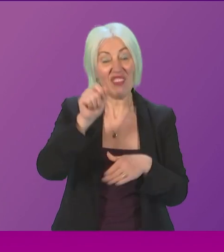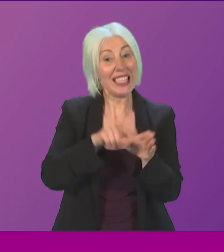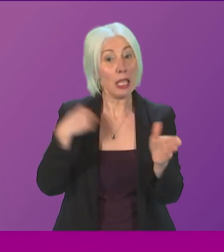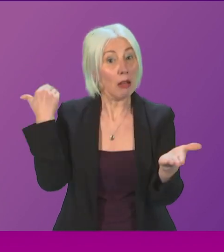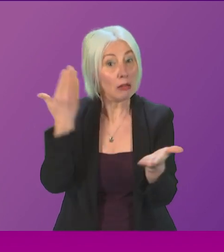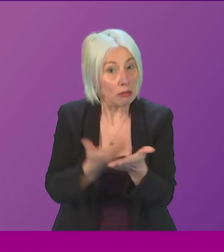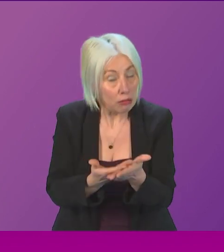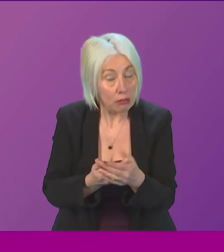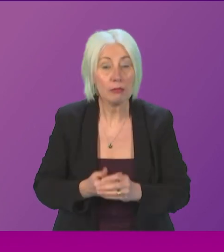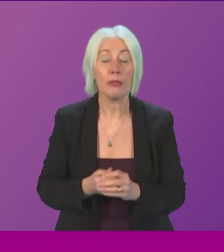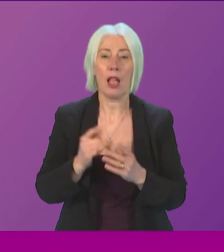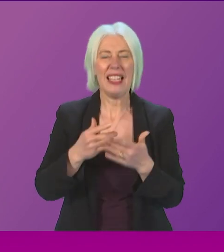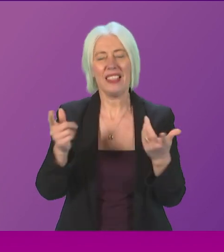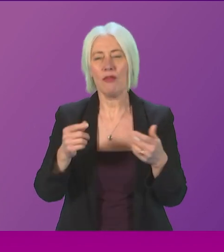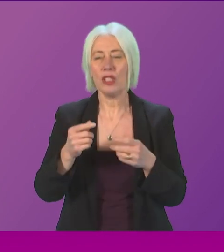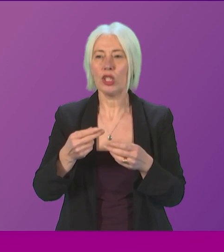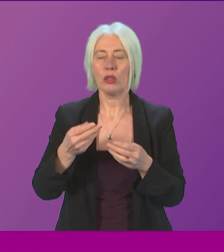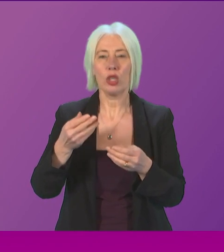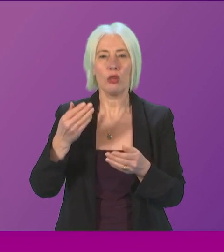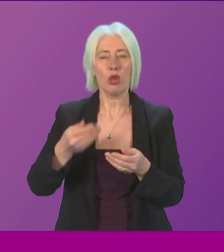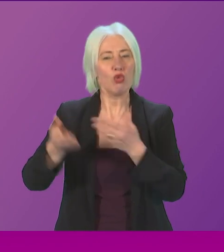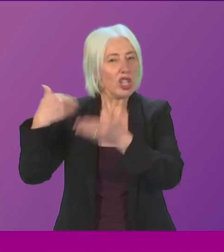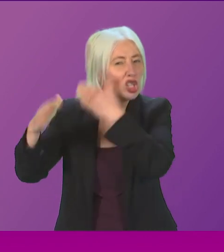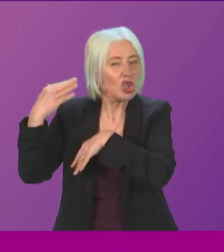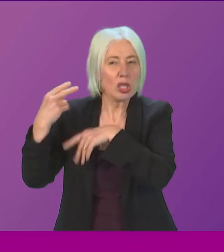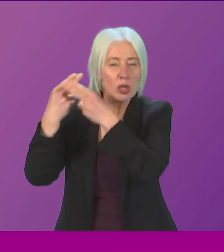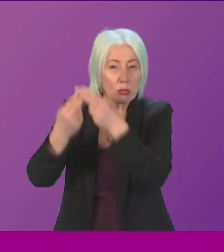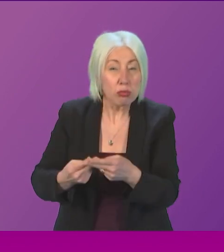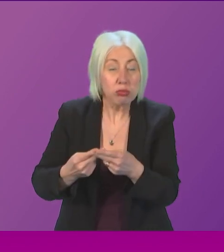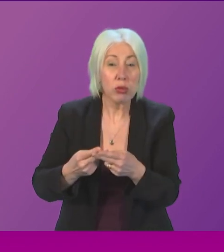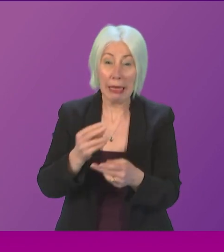It reflected rituals and traditions that, in some cases, date as far back as the formation